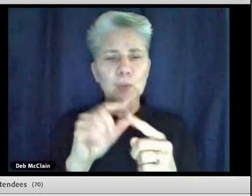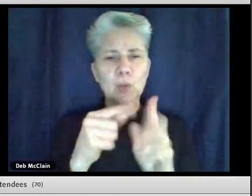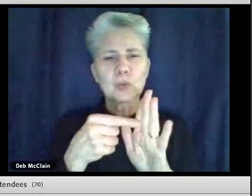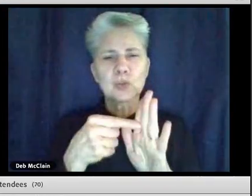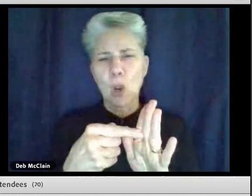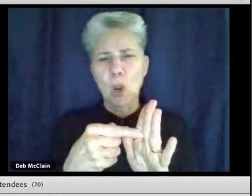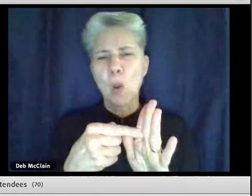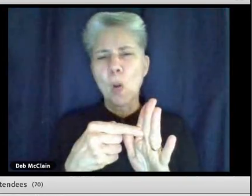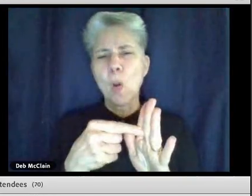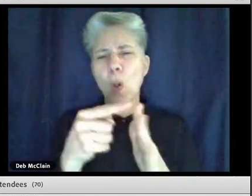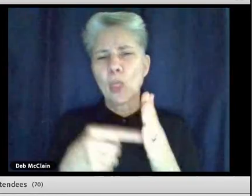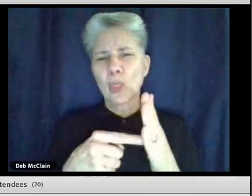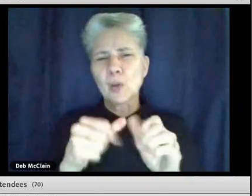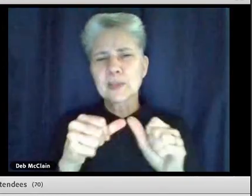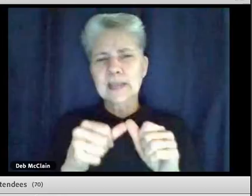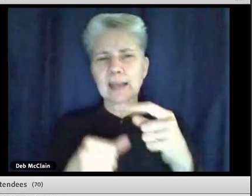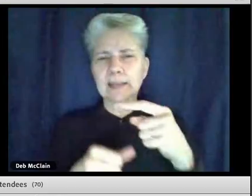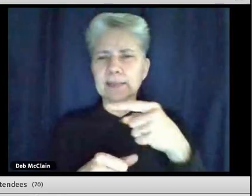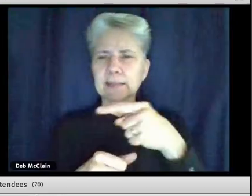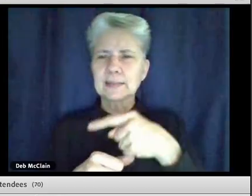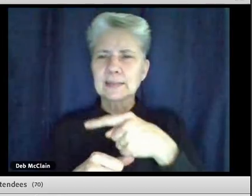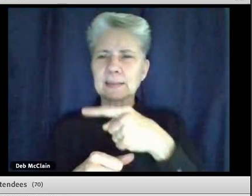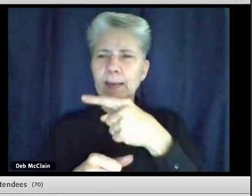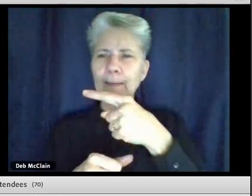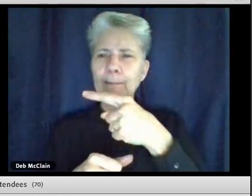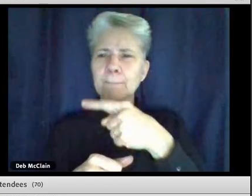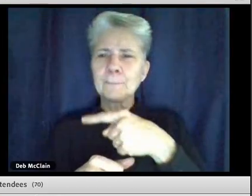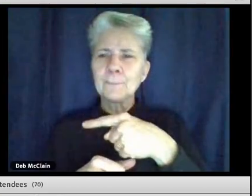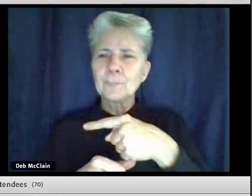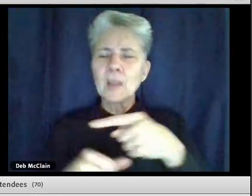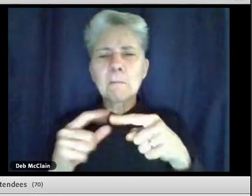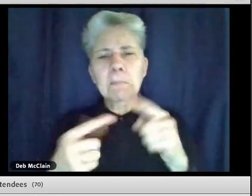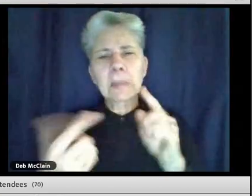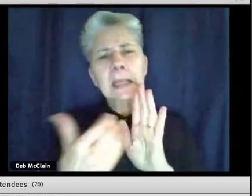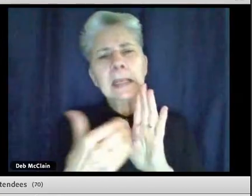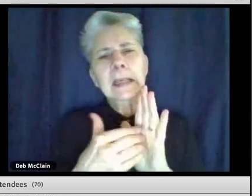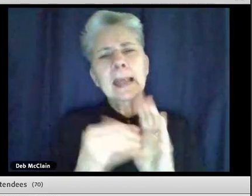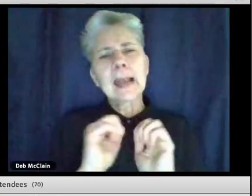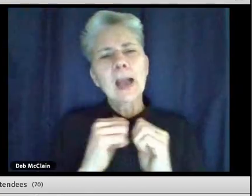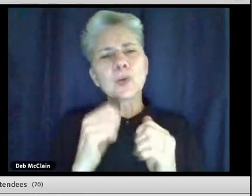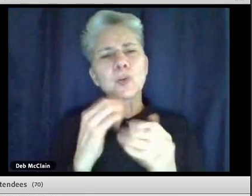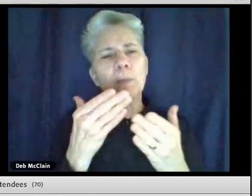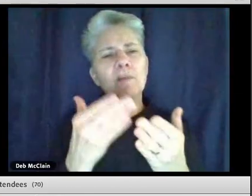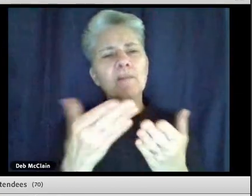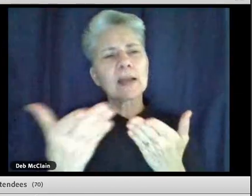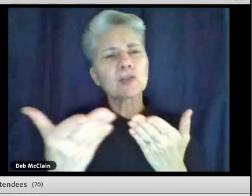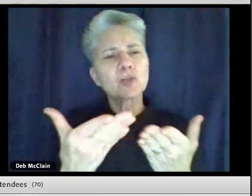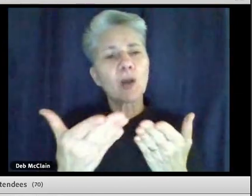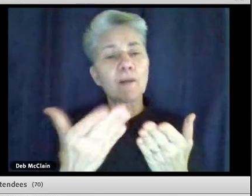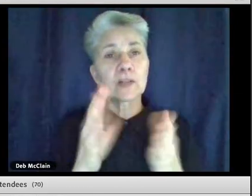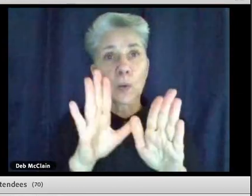There's all kinds of things that you can do, and so I'm going to show you all those sites in just a second,